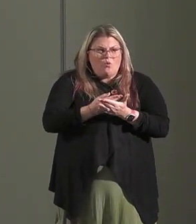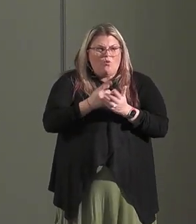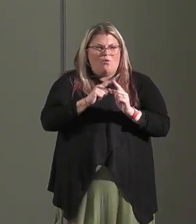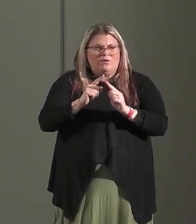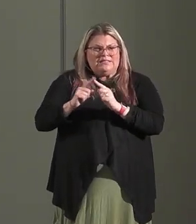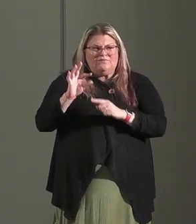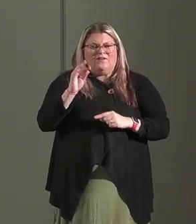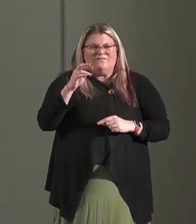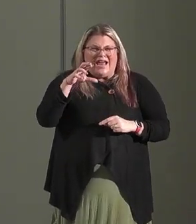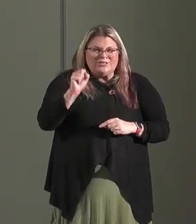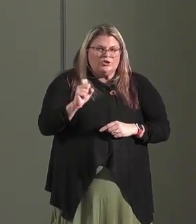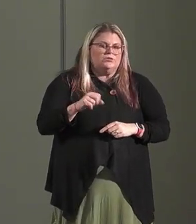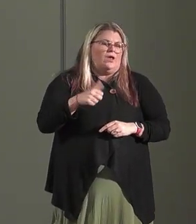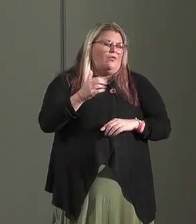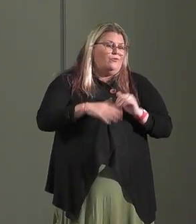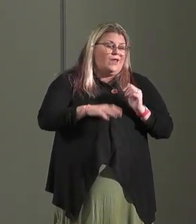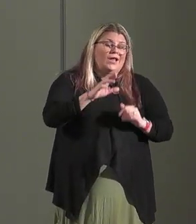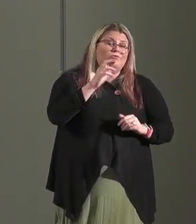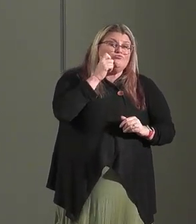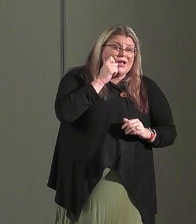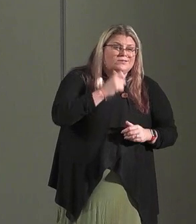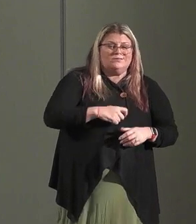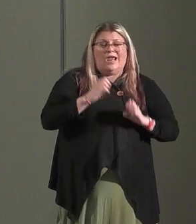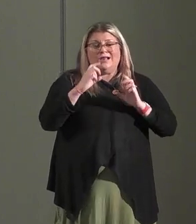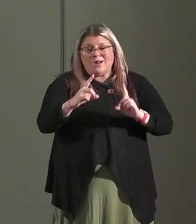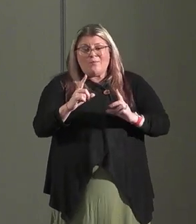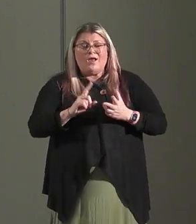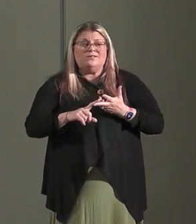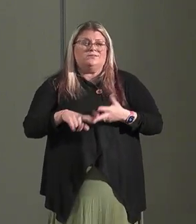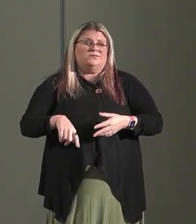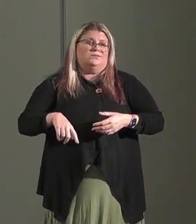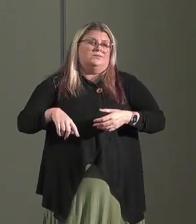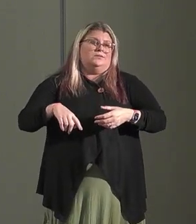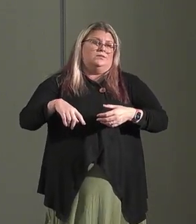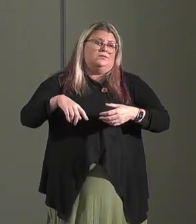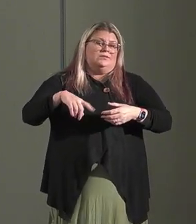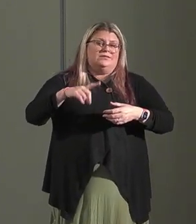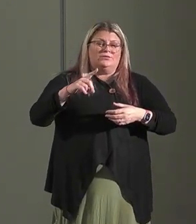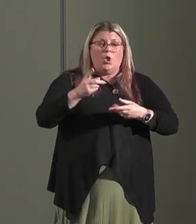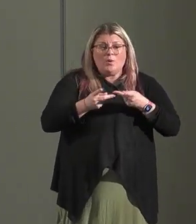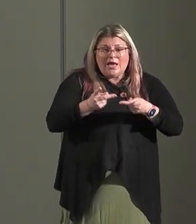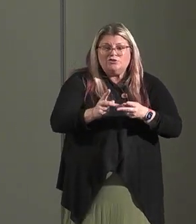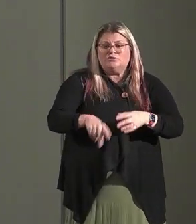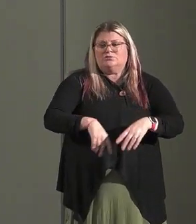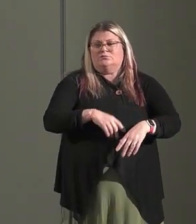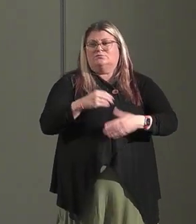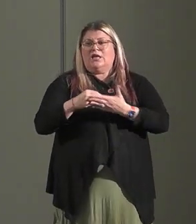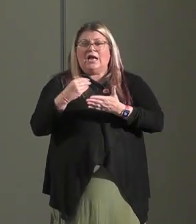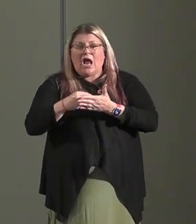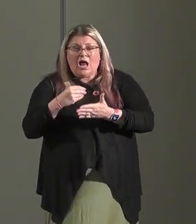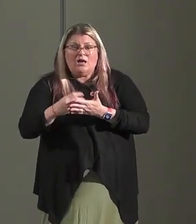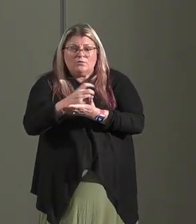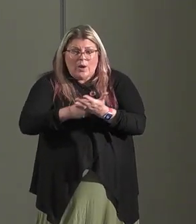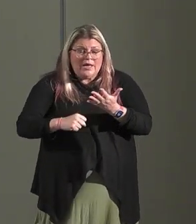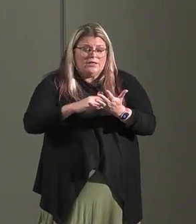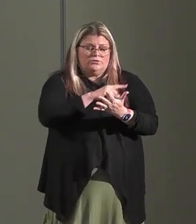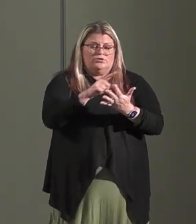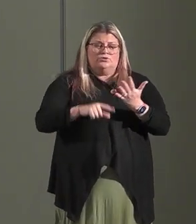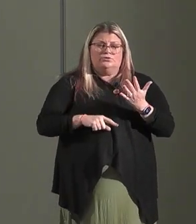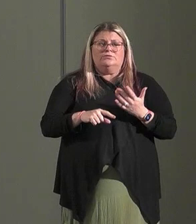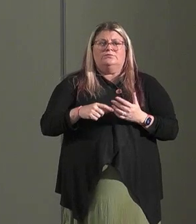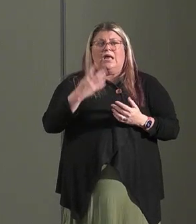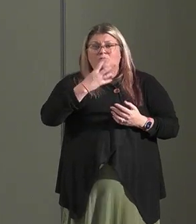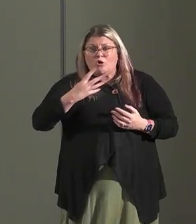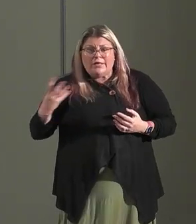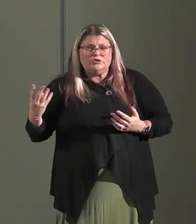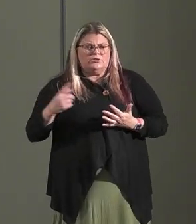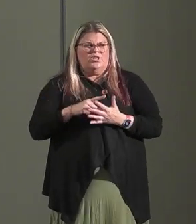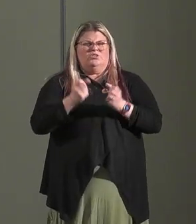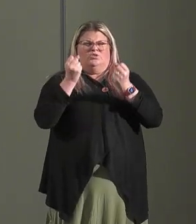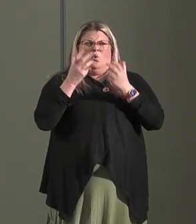race and economics and education and location. Immigration. So many pieces of the wheel of